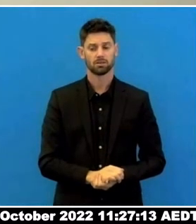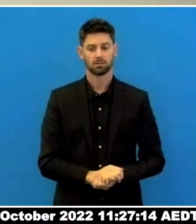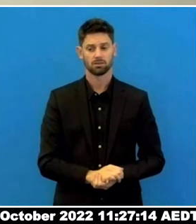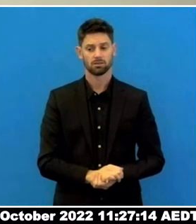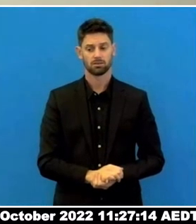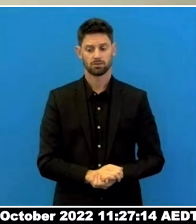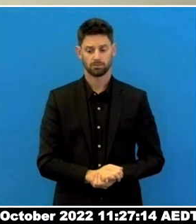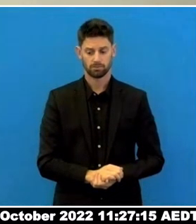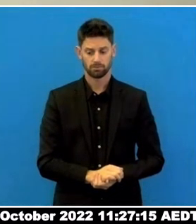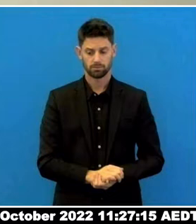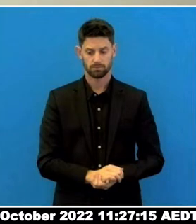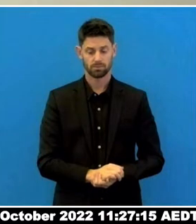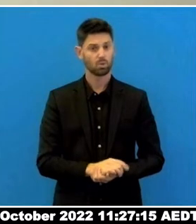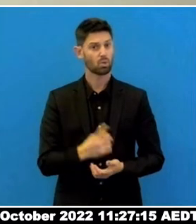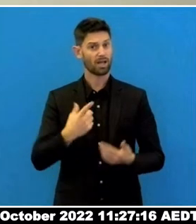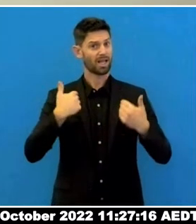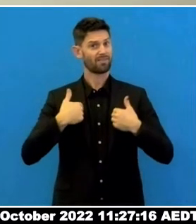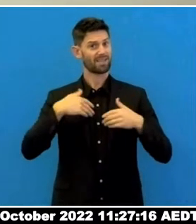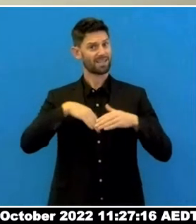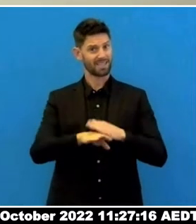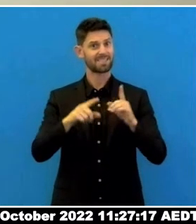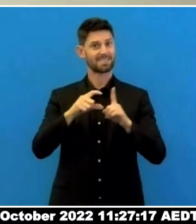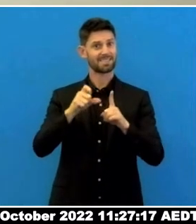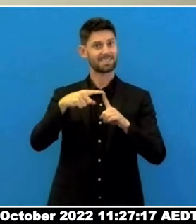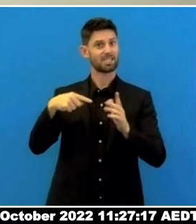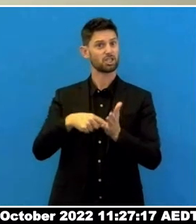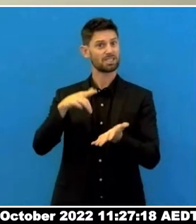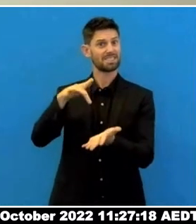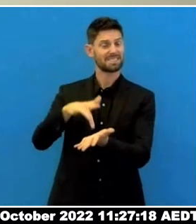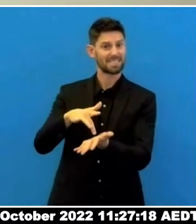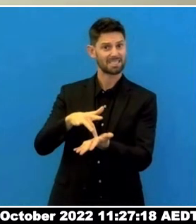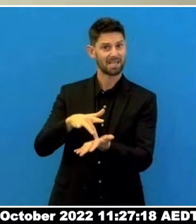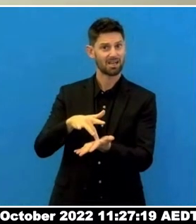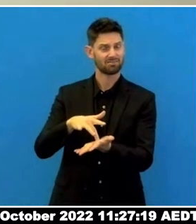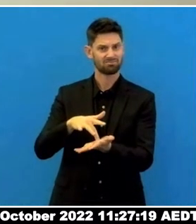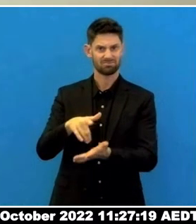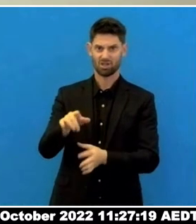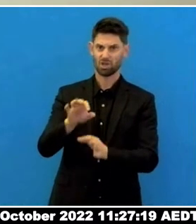This Australia detention centre not have humanity. Humanity.